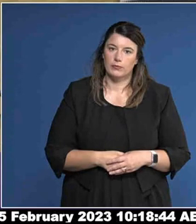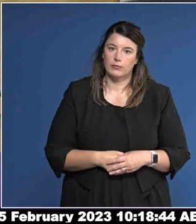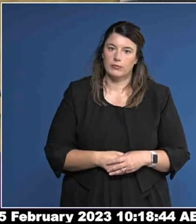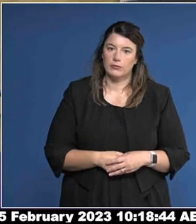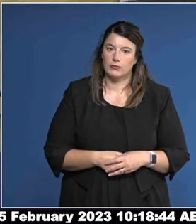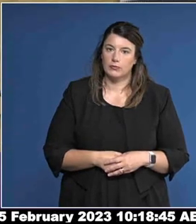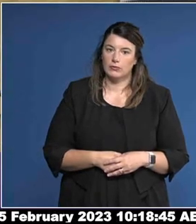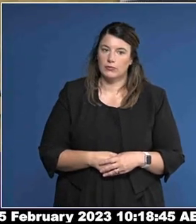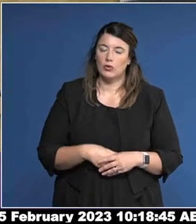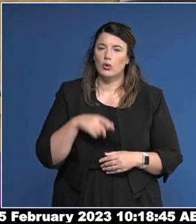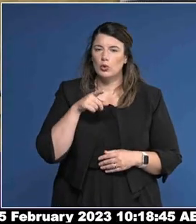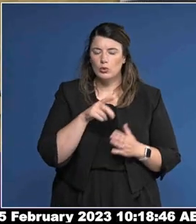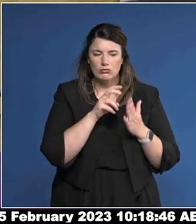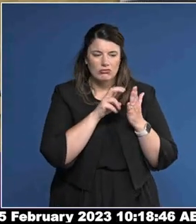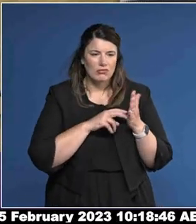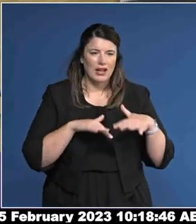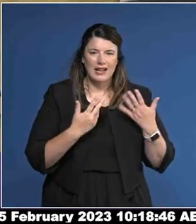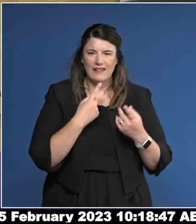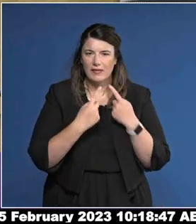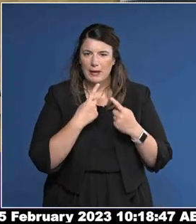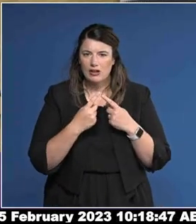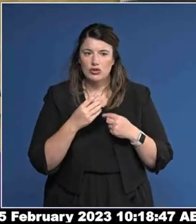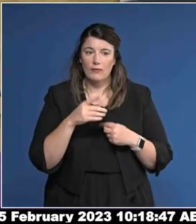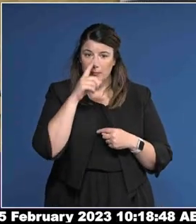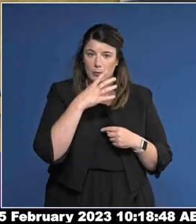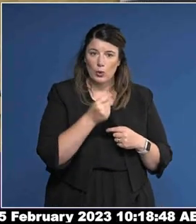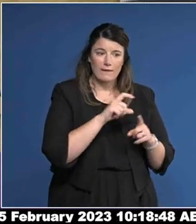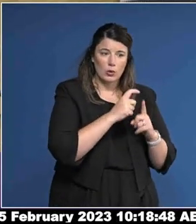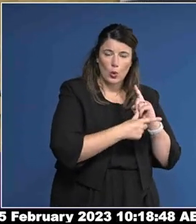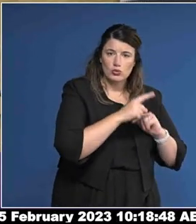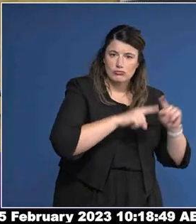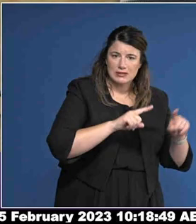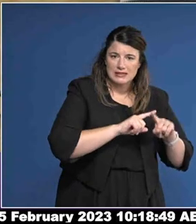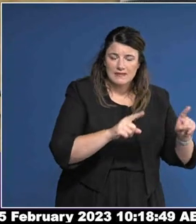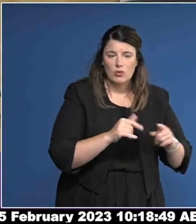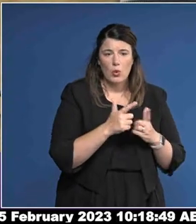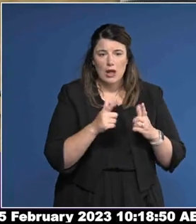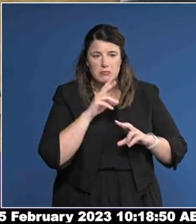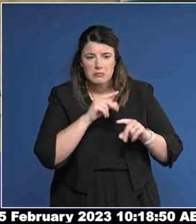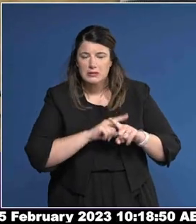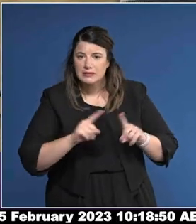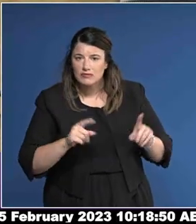that identify employees from culturally and linguistically diverse backgrounds, and you said that there is no information.